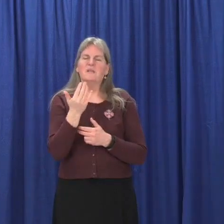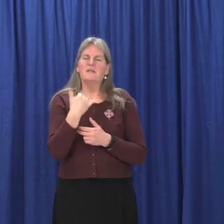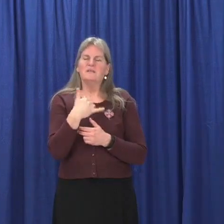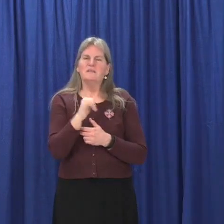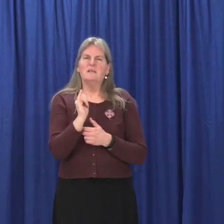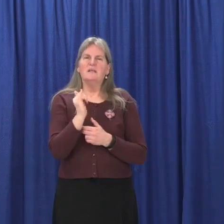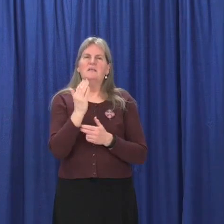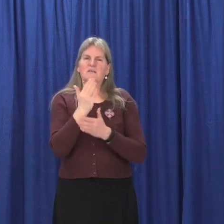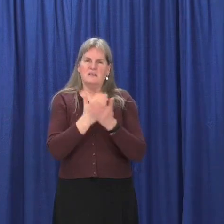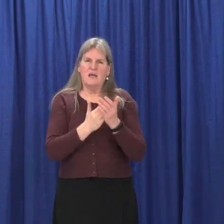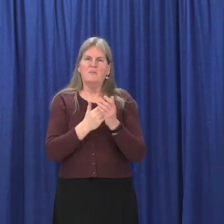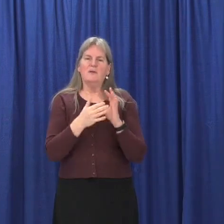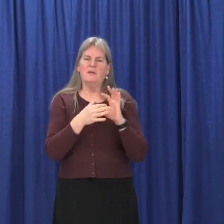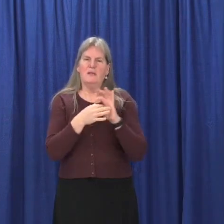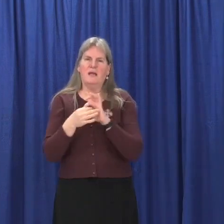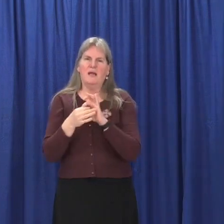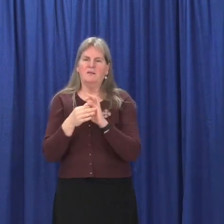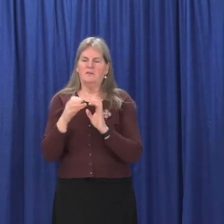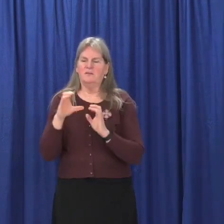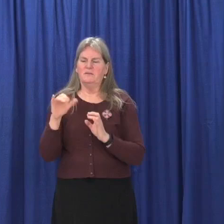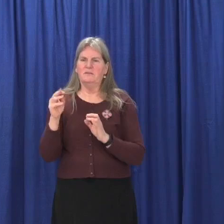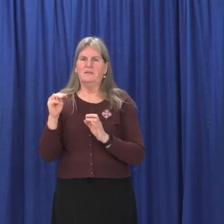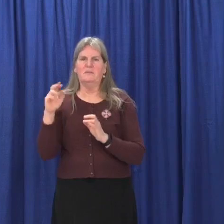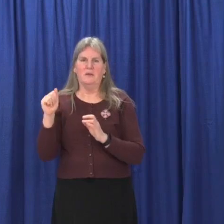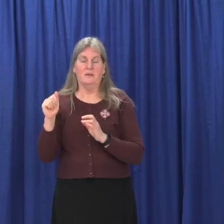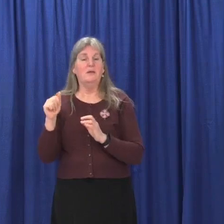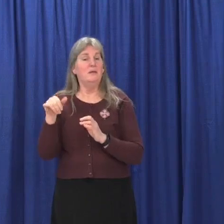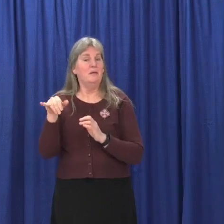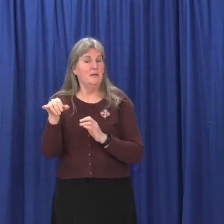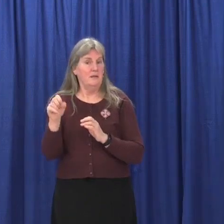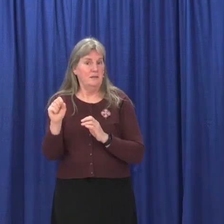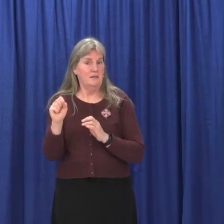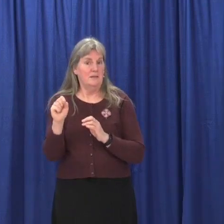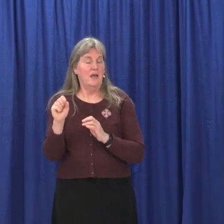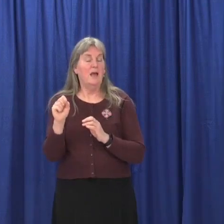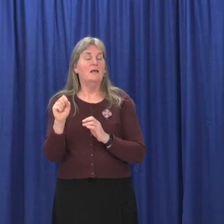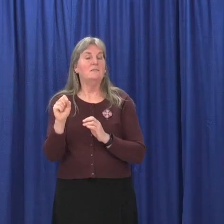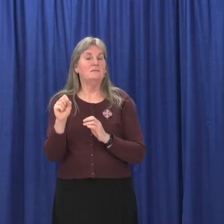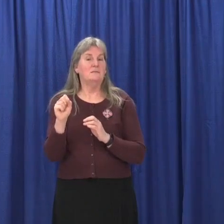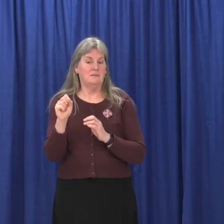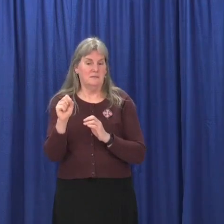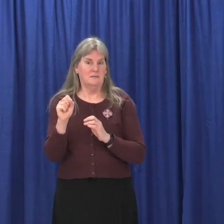So, you know, we did expand that deadline, it's in 90 day chunks.